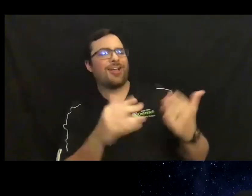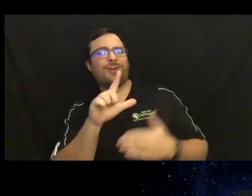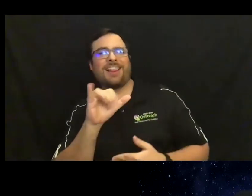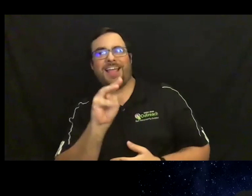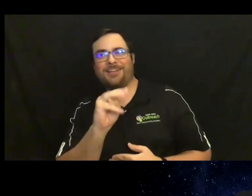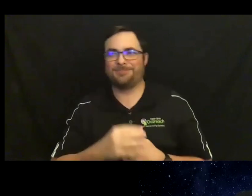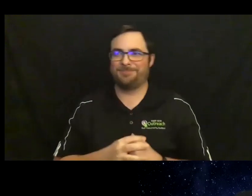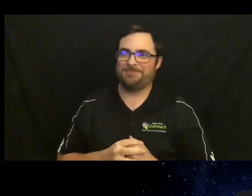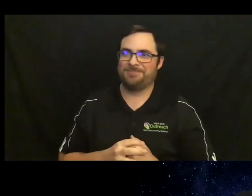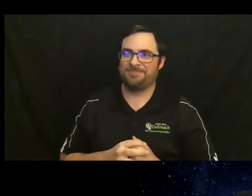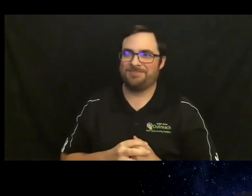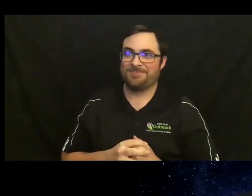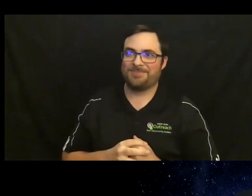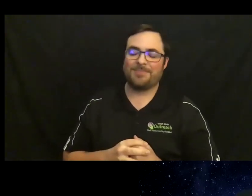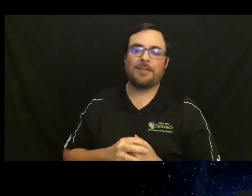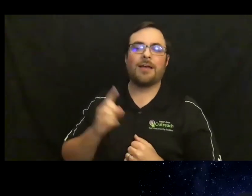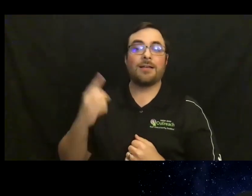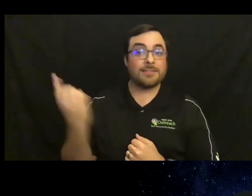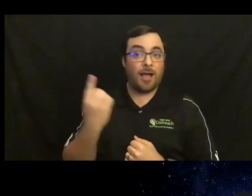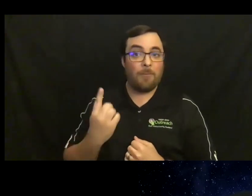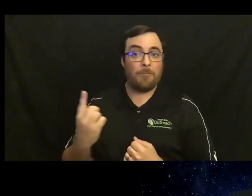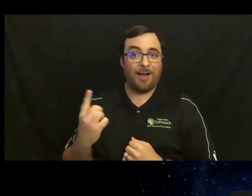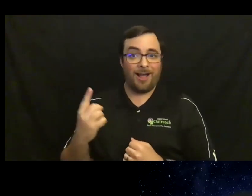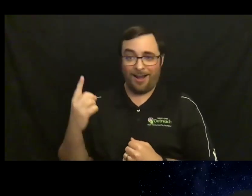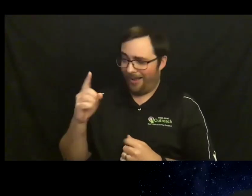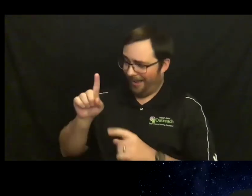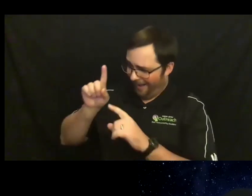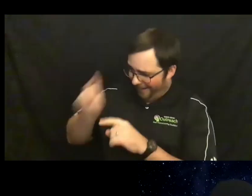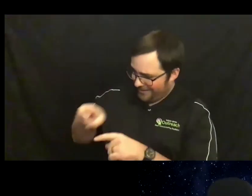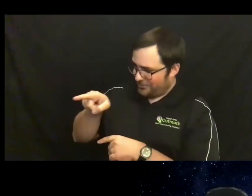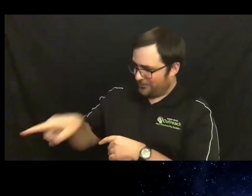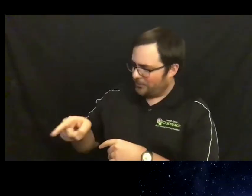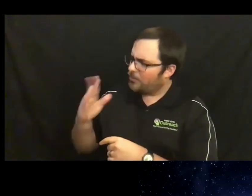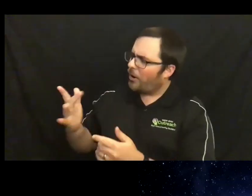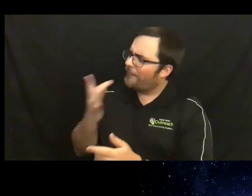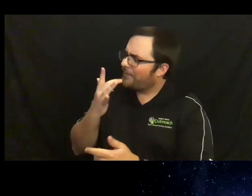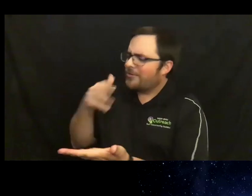Jen: Um, somebody was asking too, what is your favorite song to dance to?